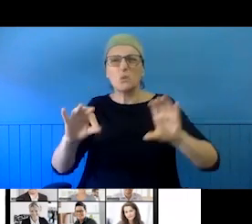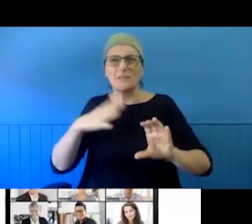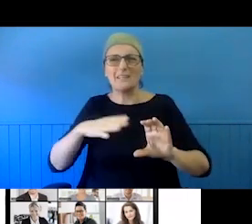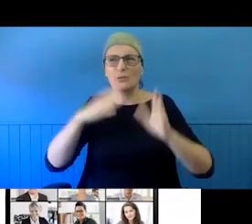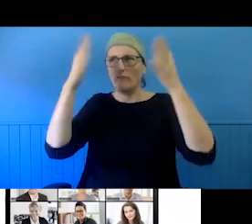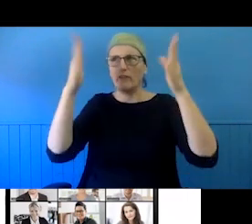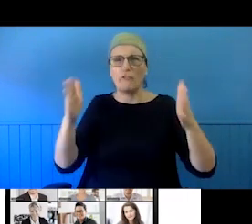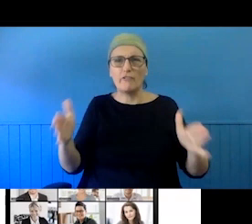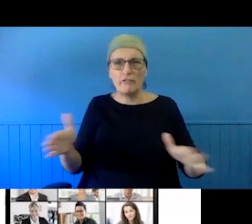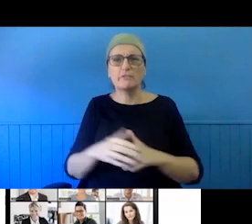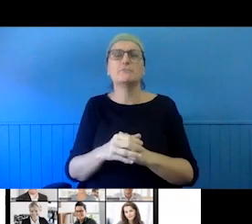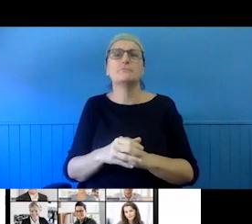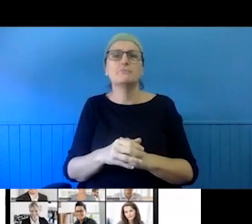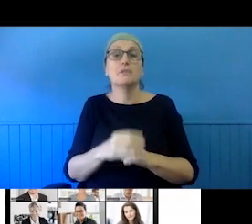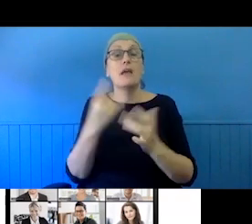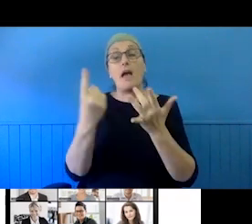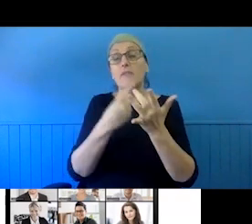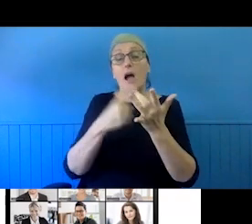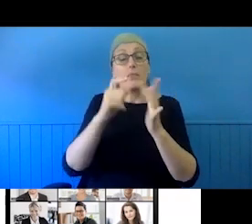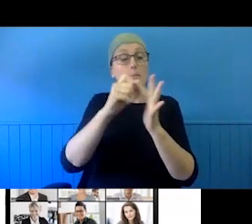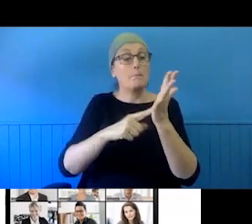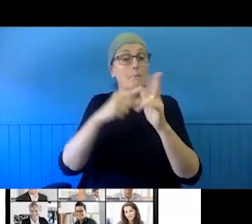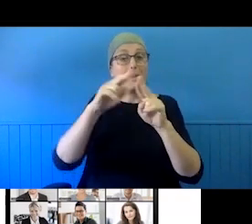things like Twitter does it, Instagram does it through its